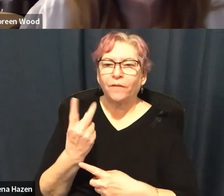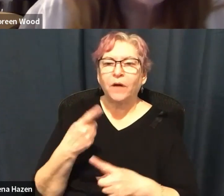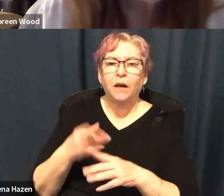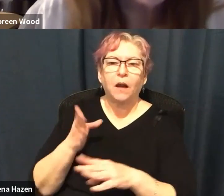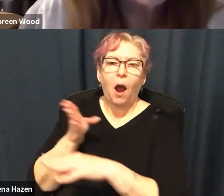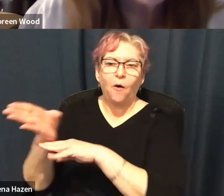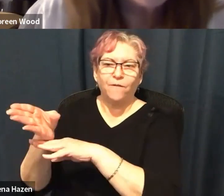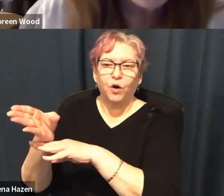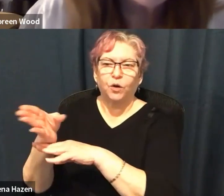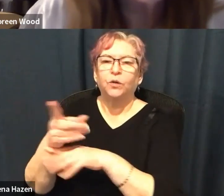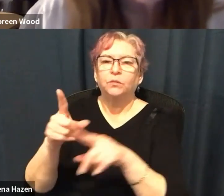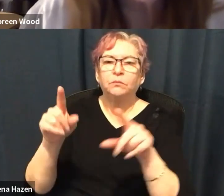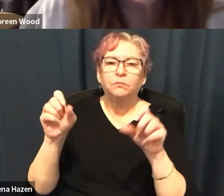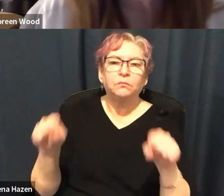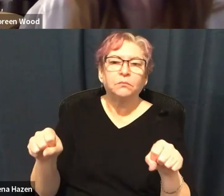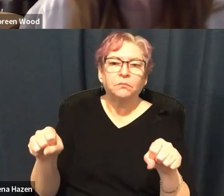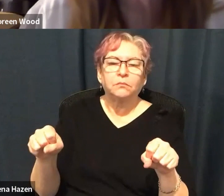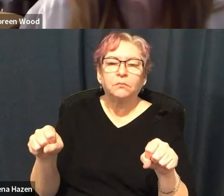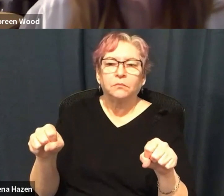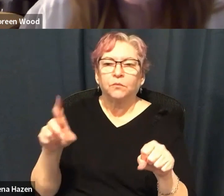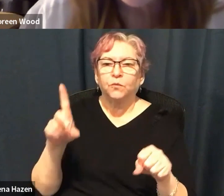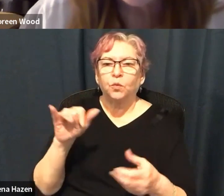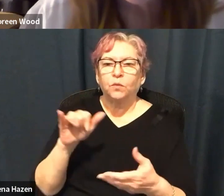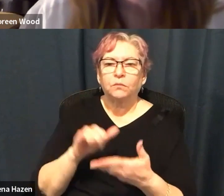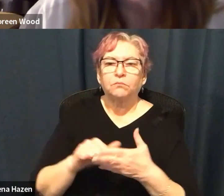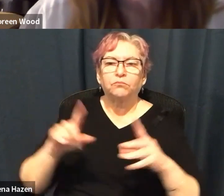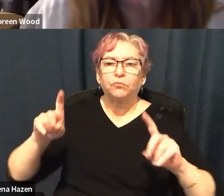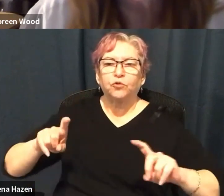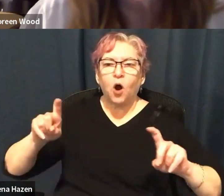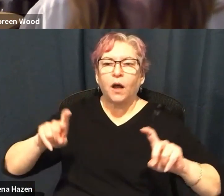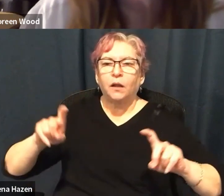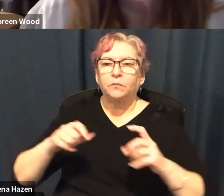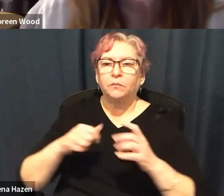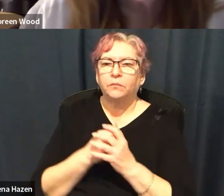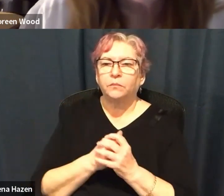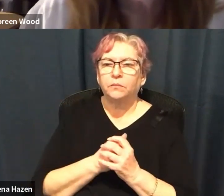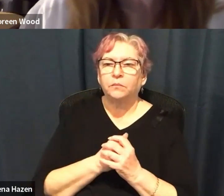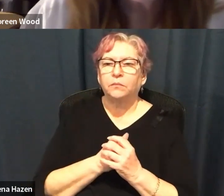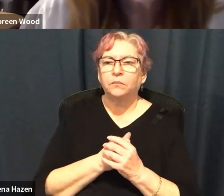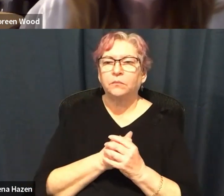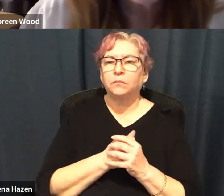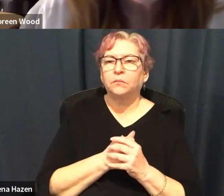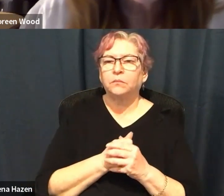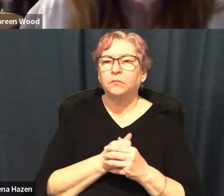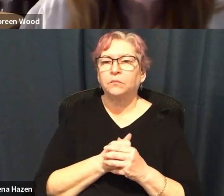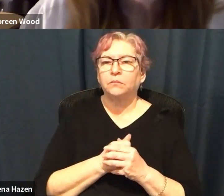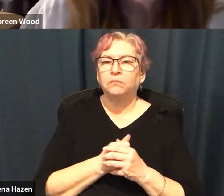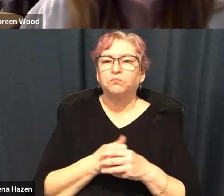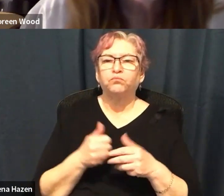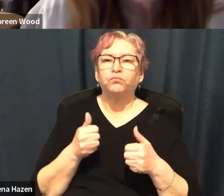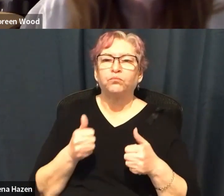you may be eligible for this trial. That's great. Thank you.